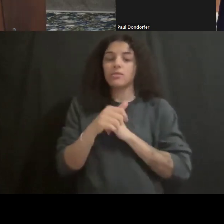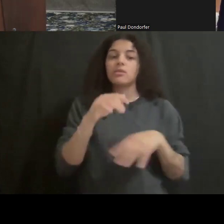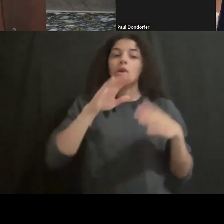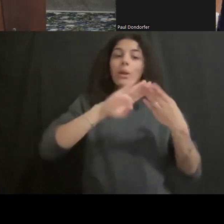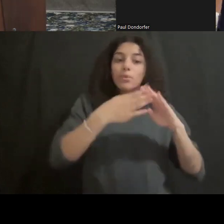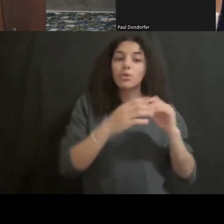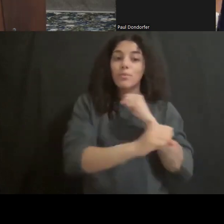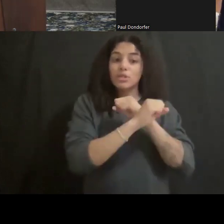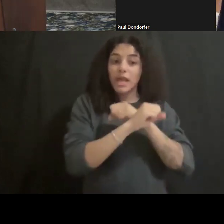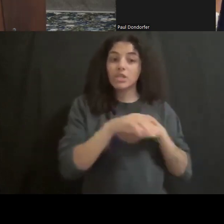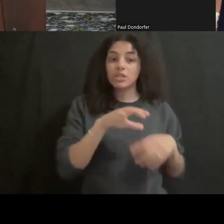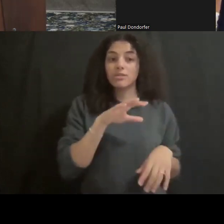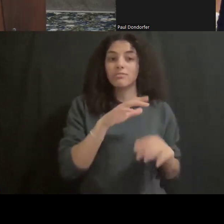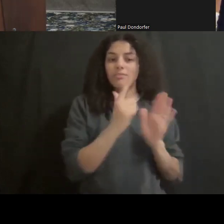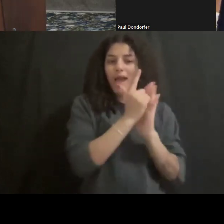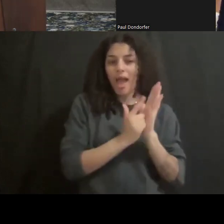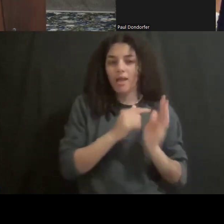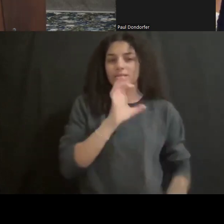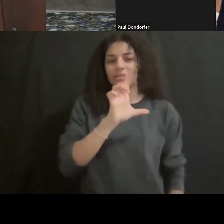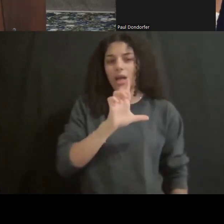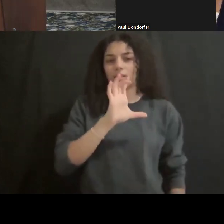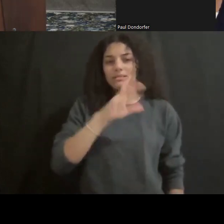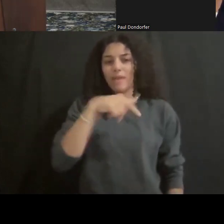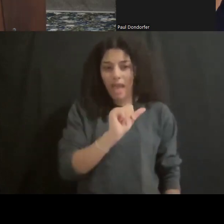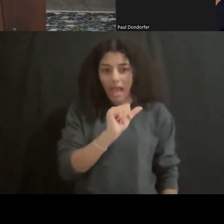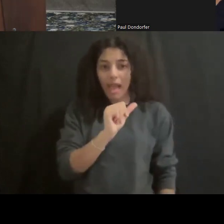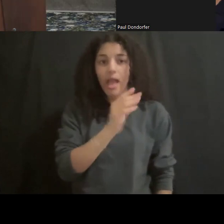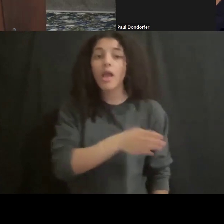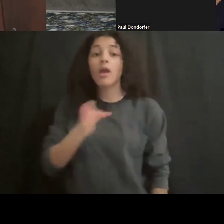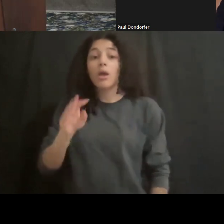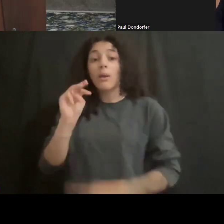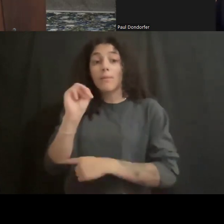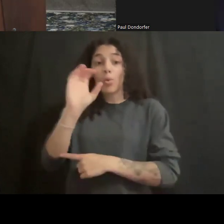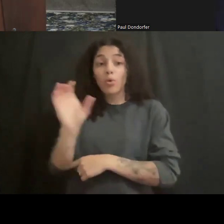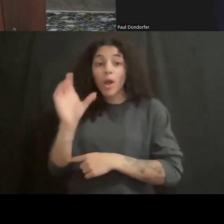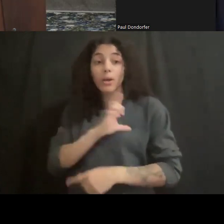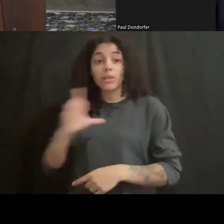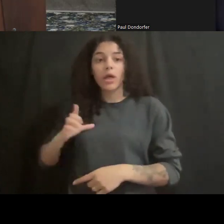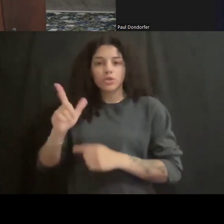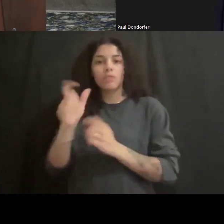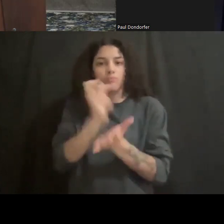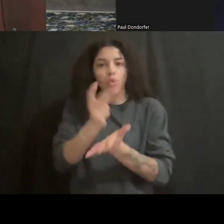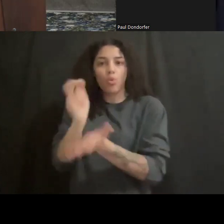you are Monroe County legislators passed both phases of the county climate action plan Thank you